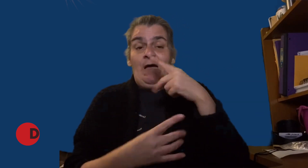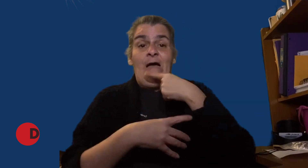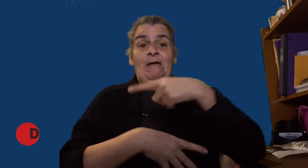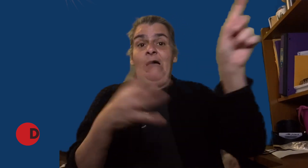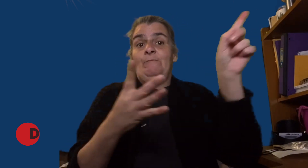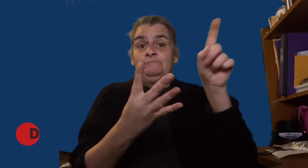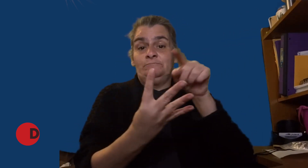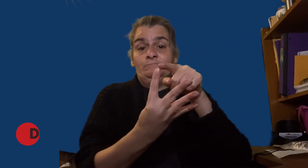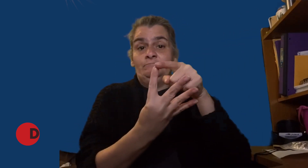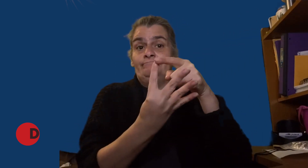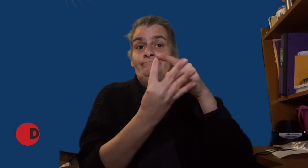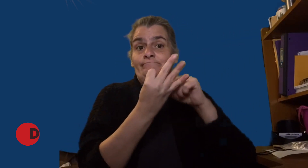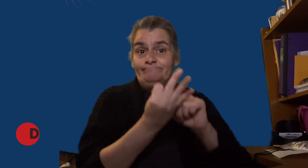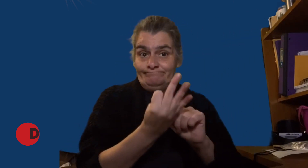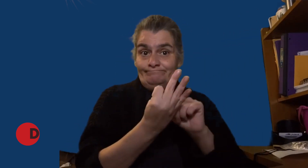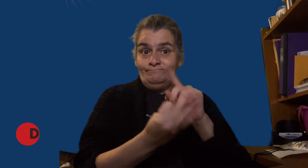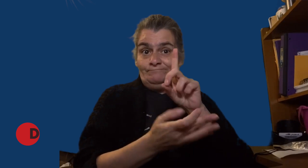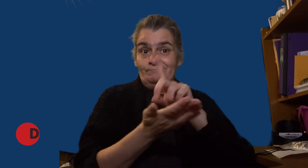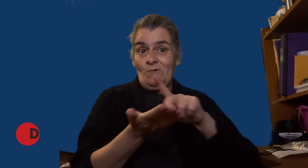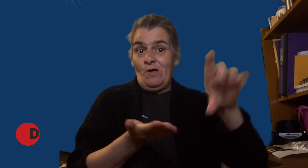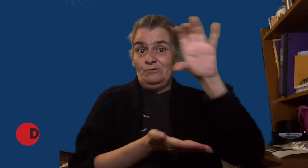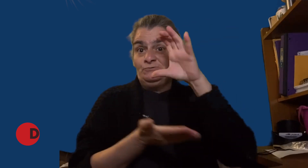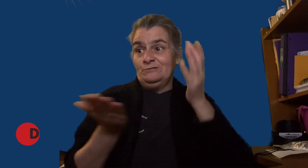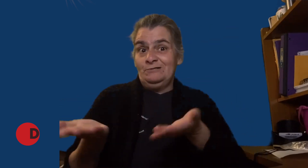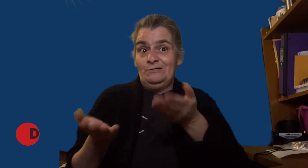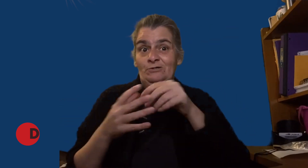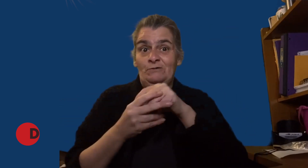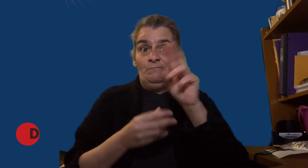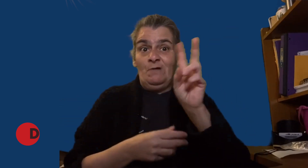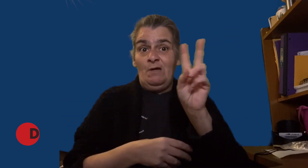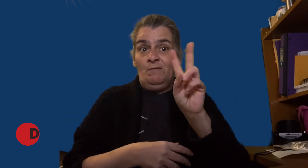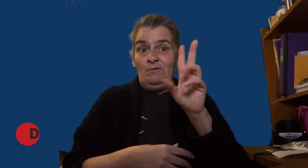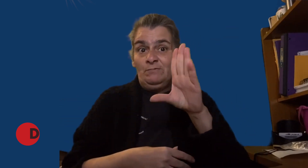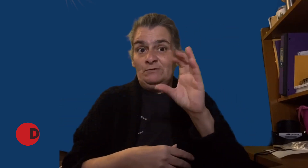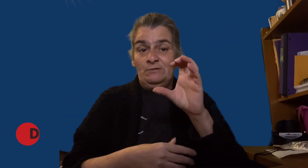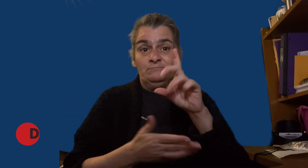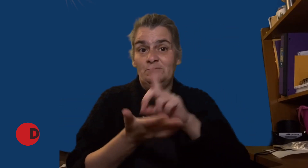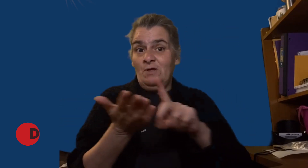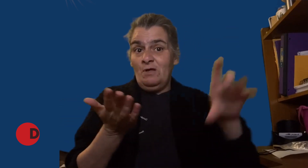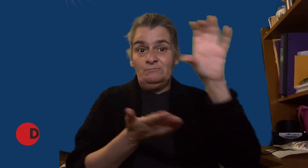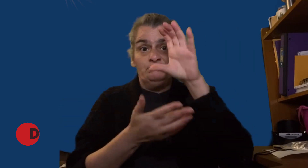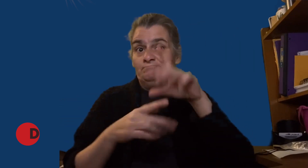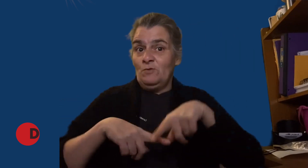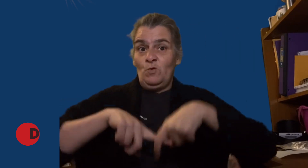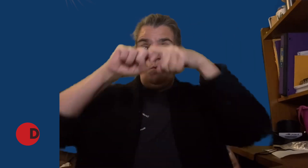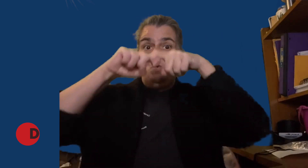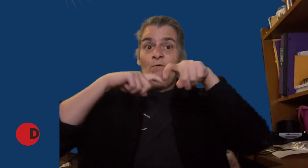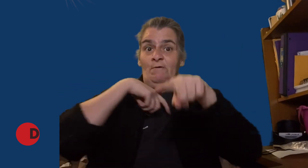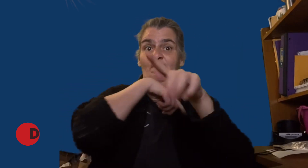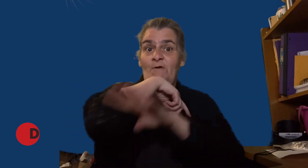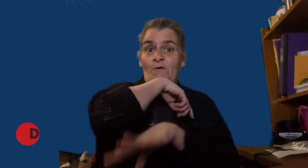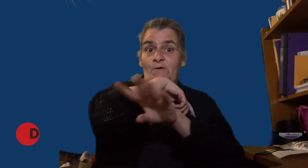this fall. That means we have gone from 4 to 3. The number